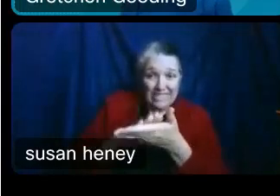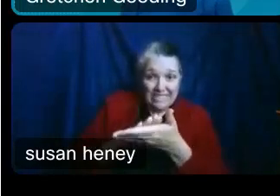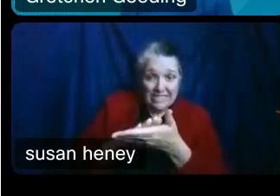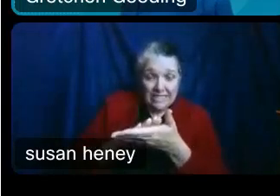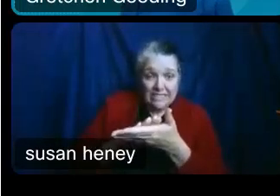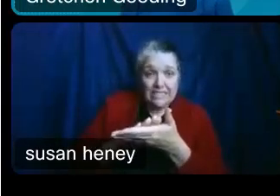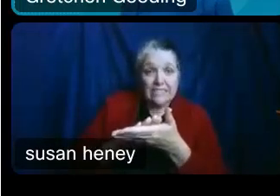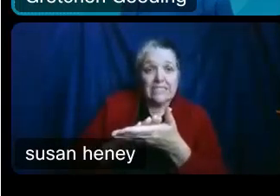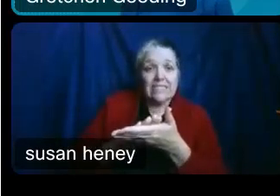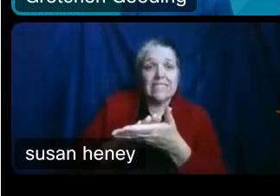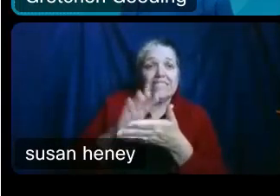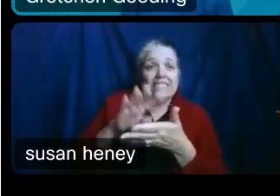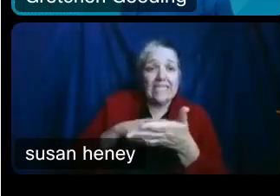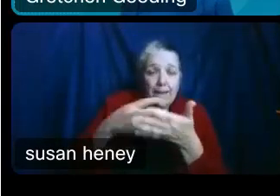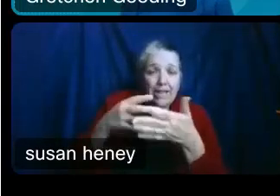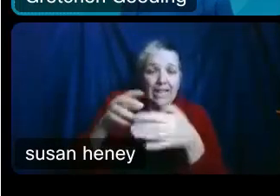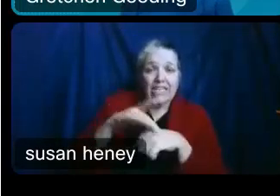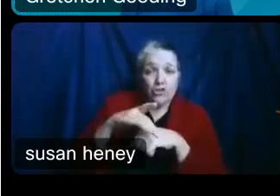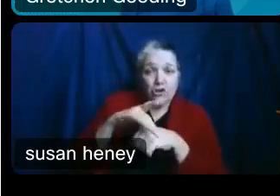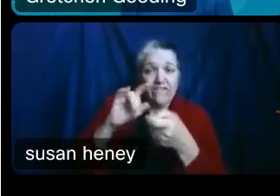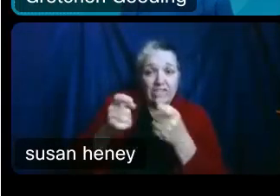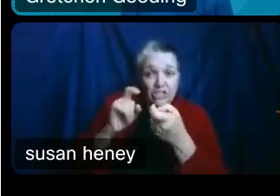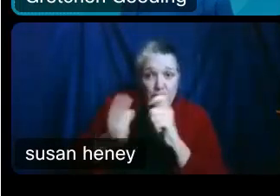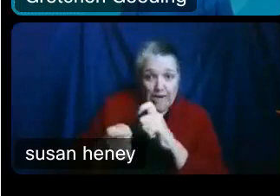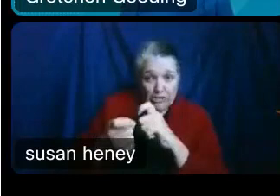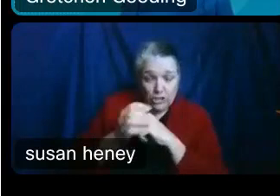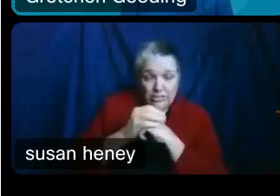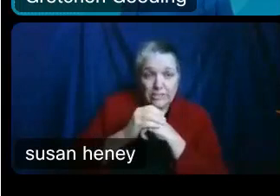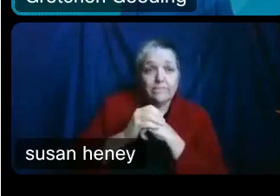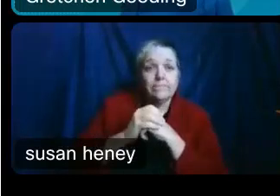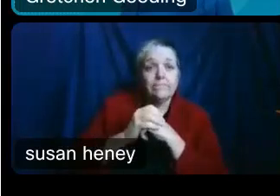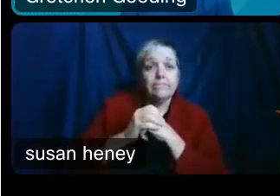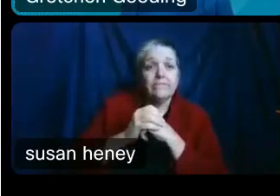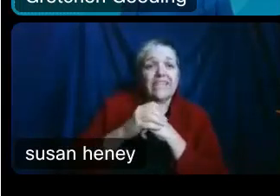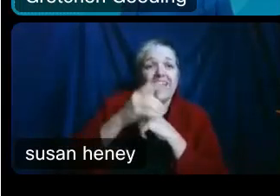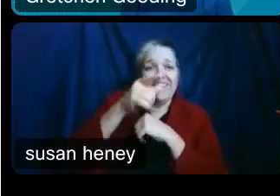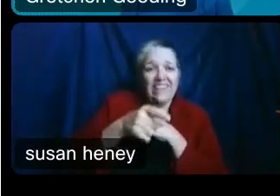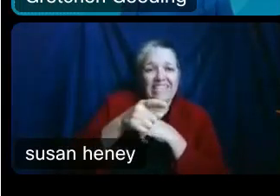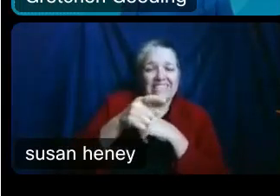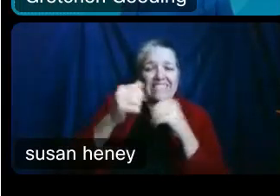changes specific to each release. This page is broken out by year and updated throughout